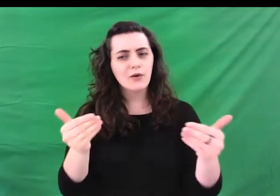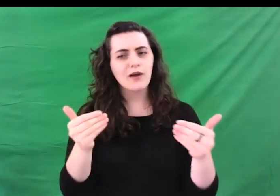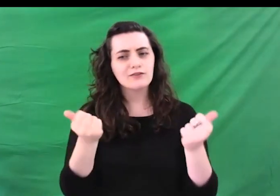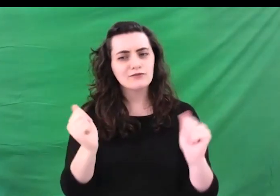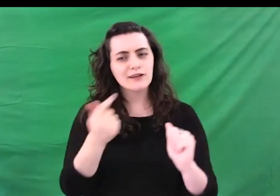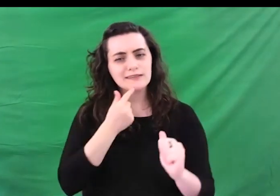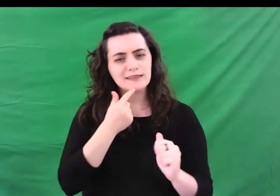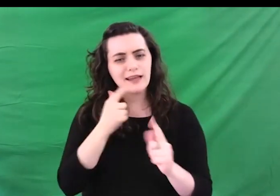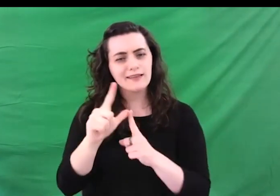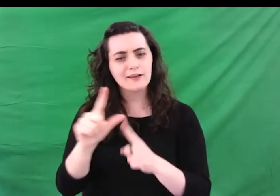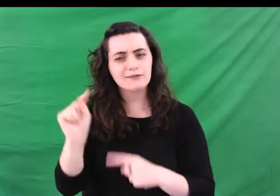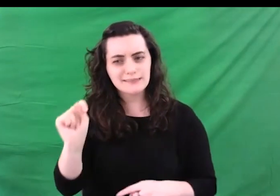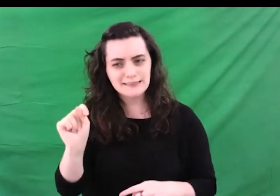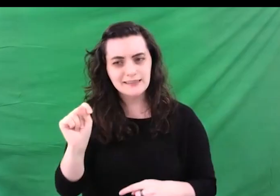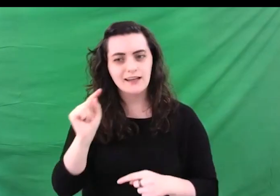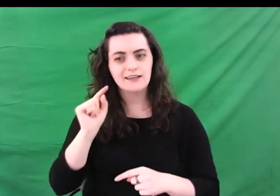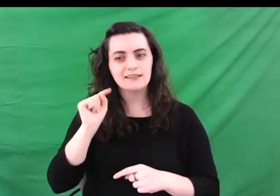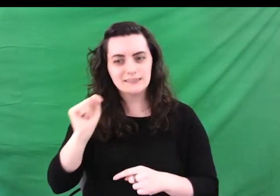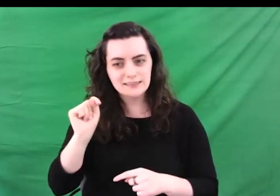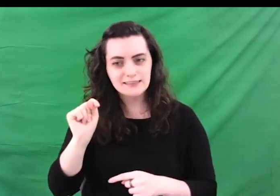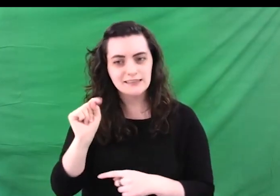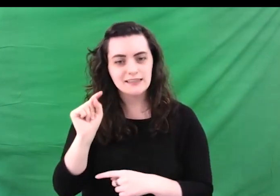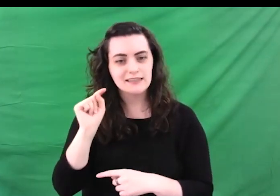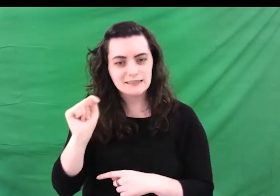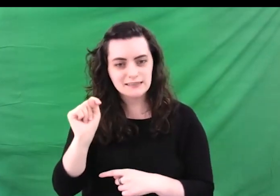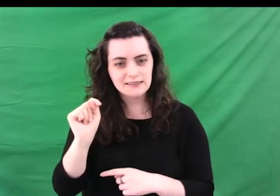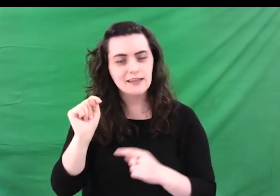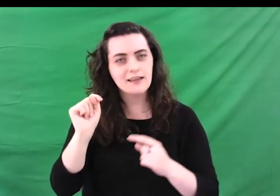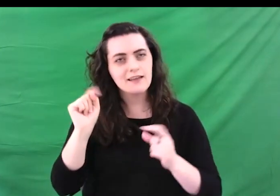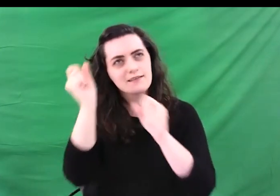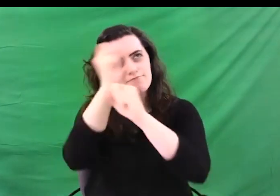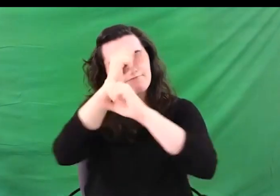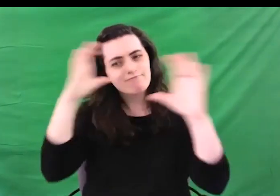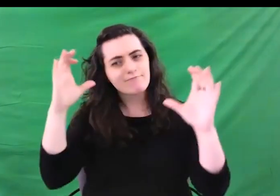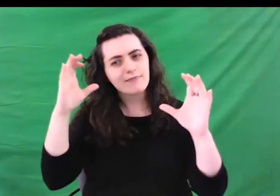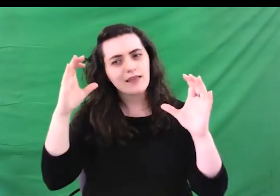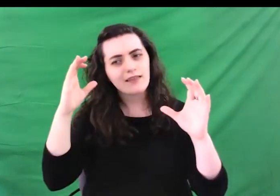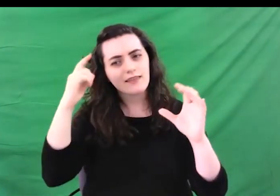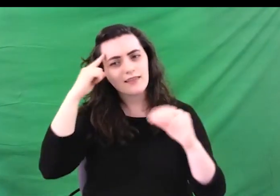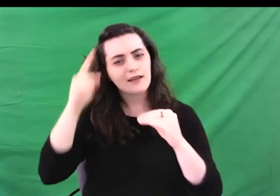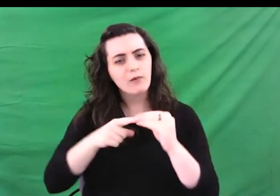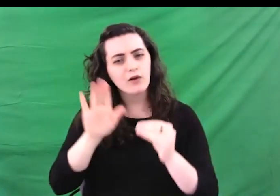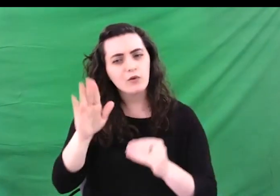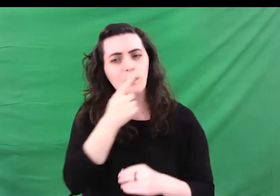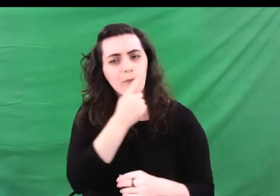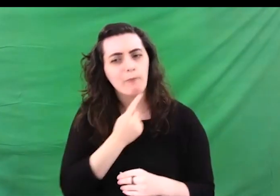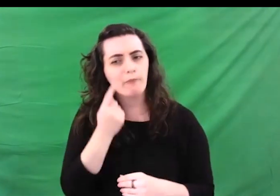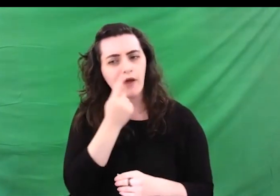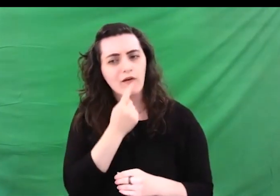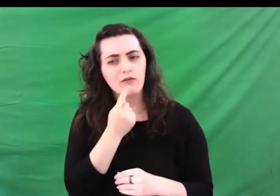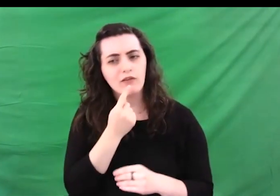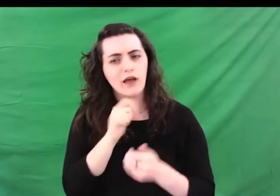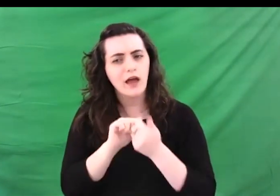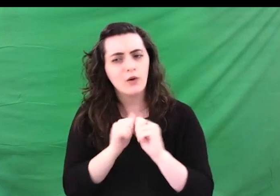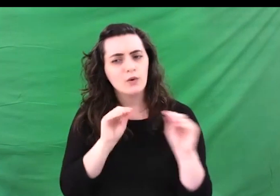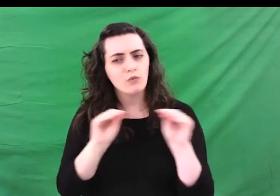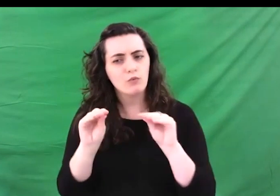"tt" "tt", and think about what's happening in your mouth when you say that sound. "tt".